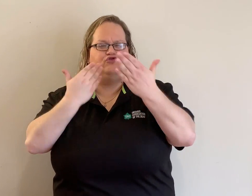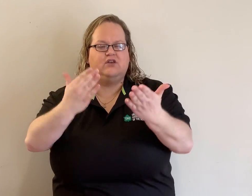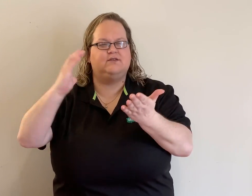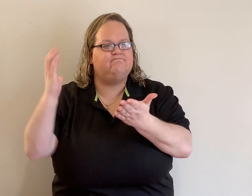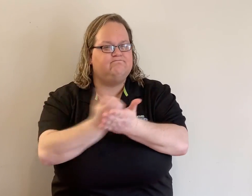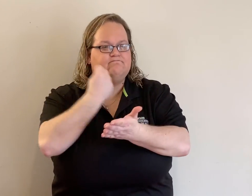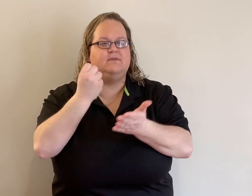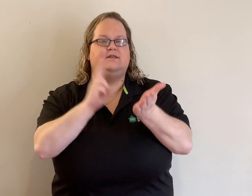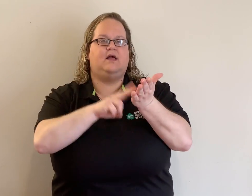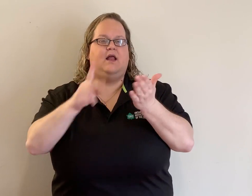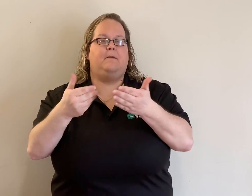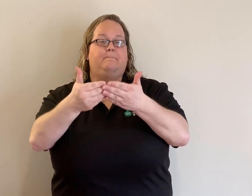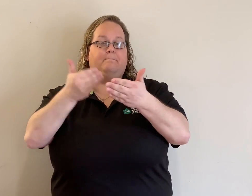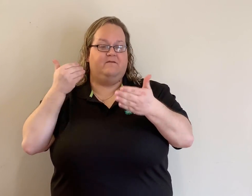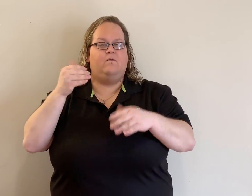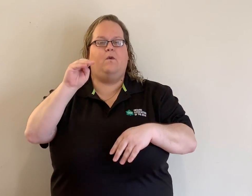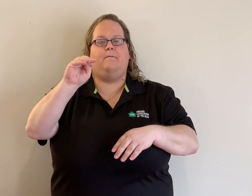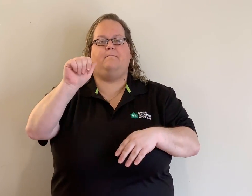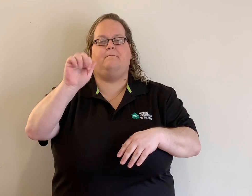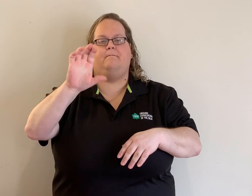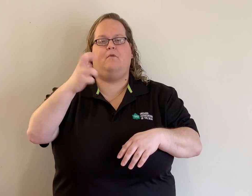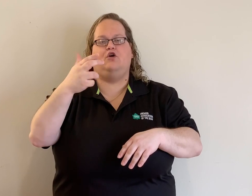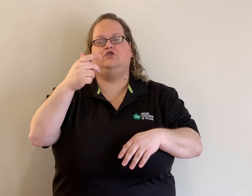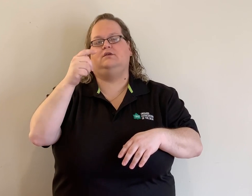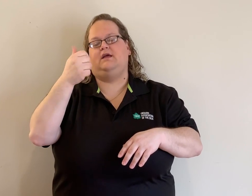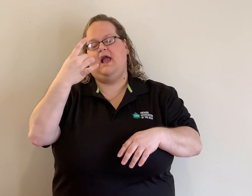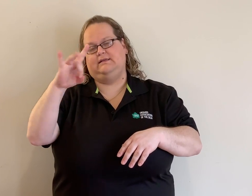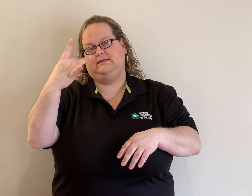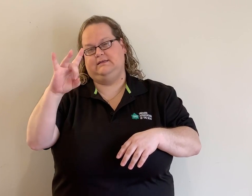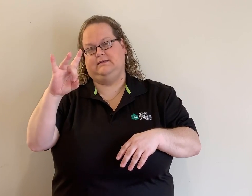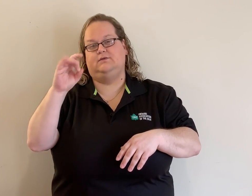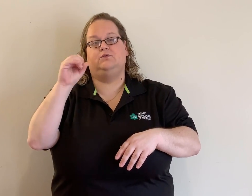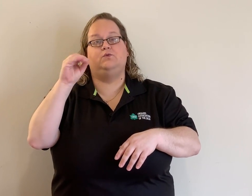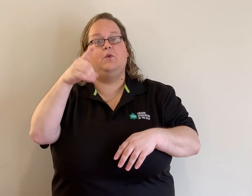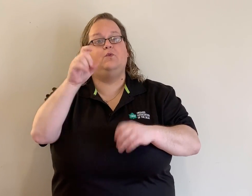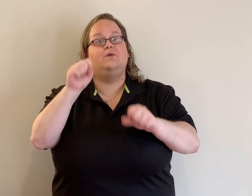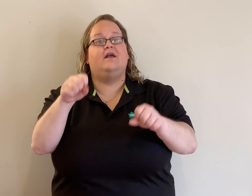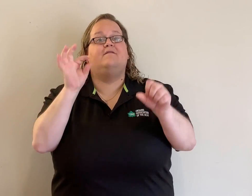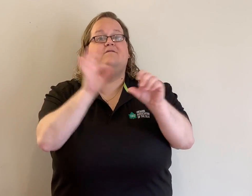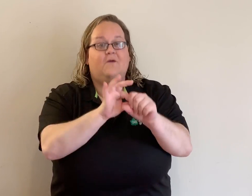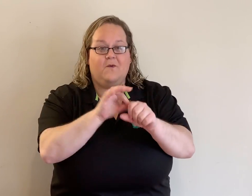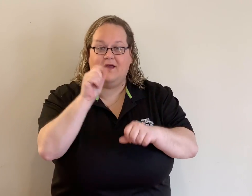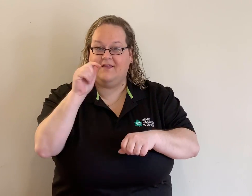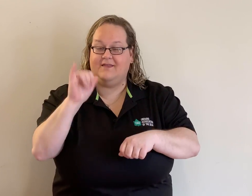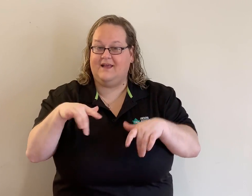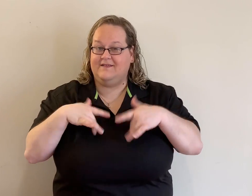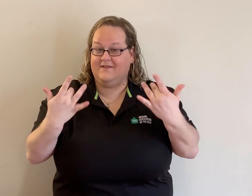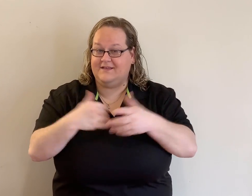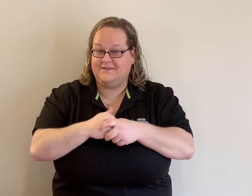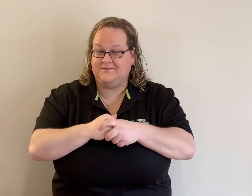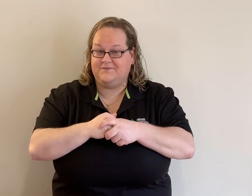I suggest you grab the opportunity to sign up before March 18, 2020 so you can vote at the event.